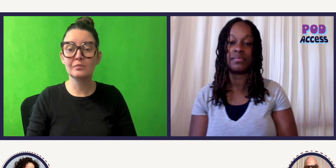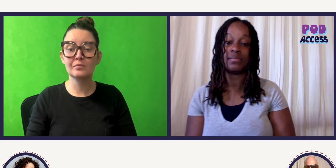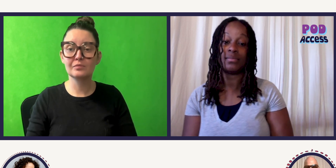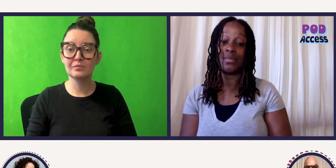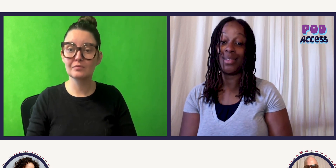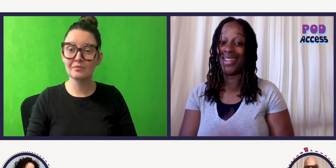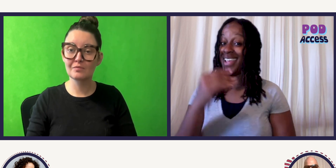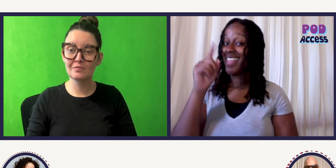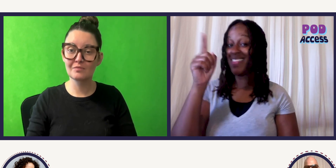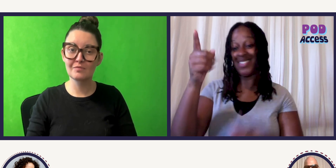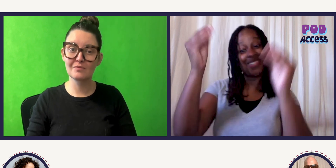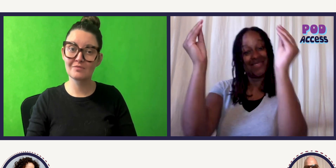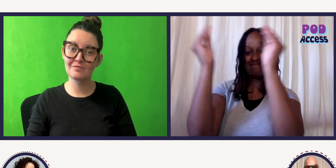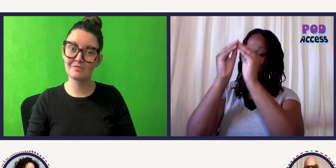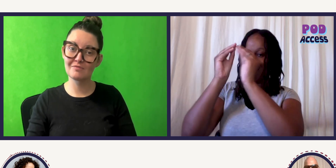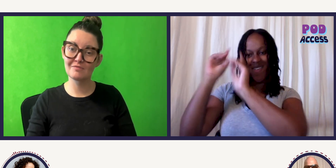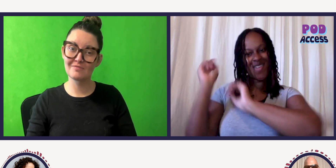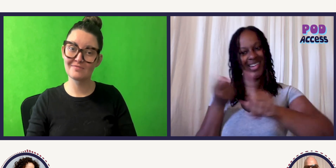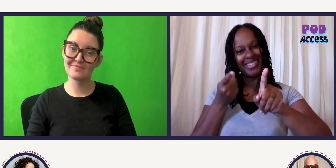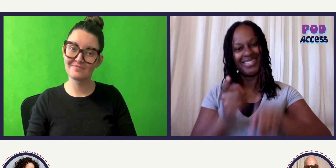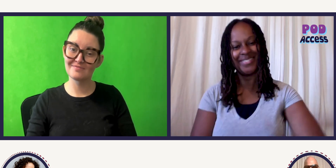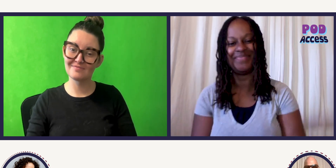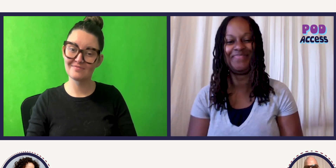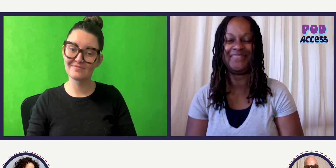And there’s more! Yes! [both laugh]